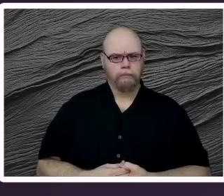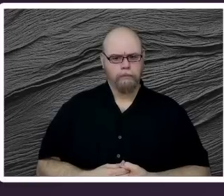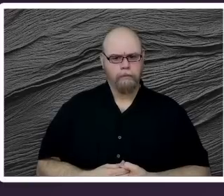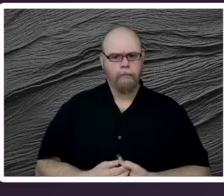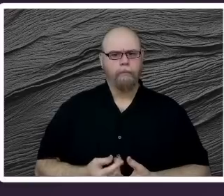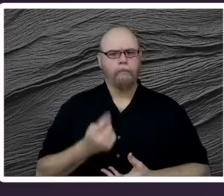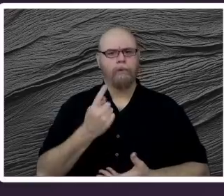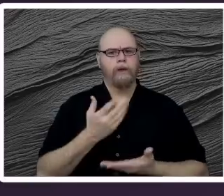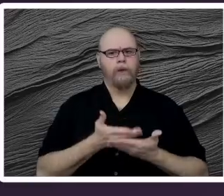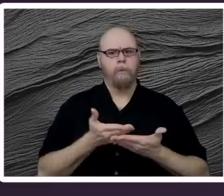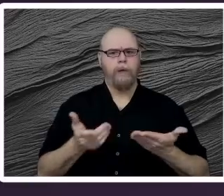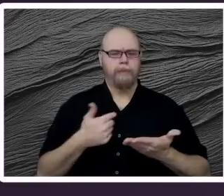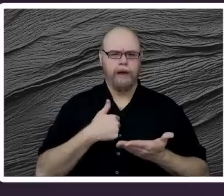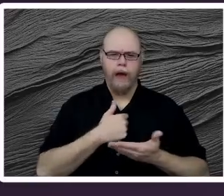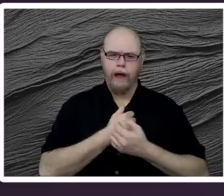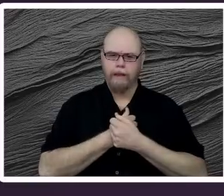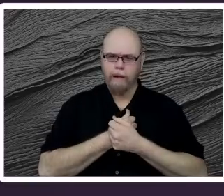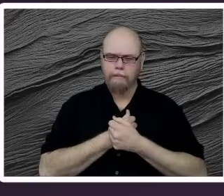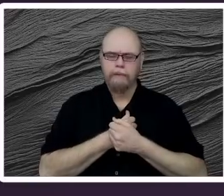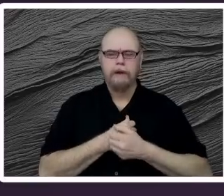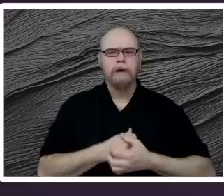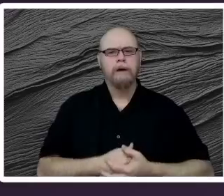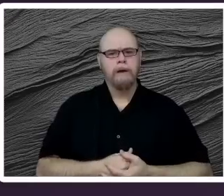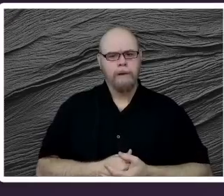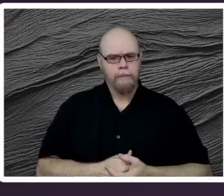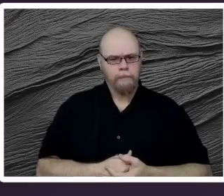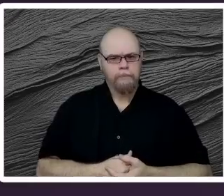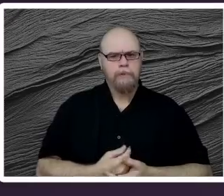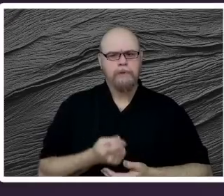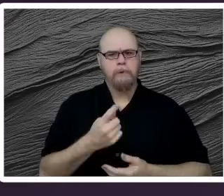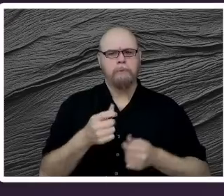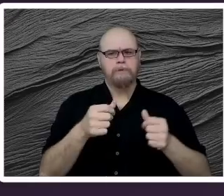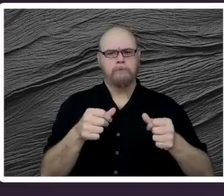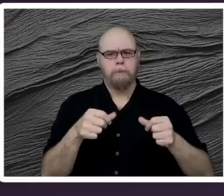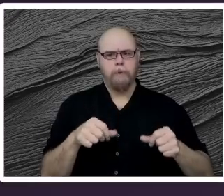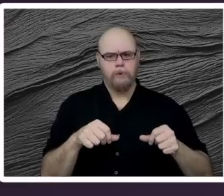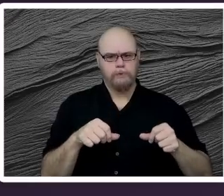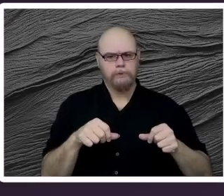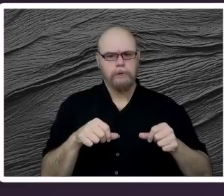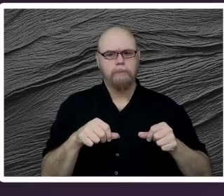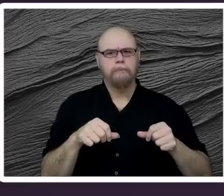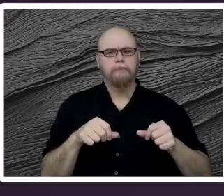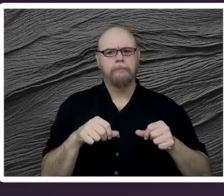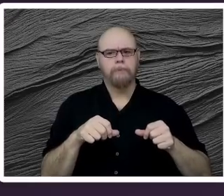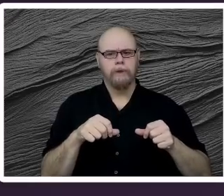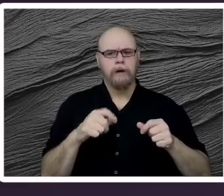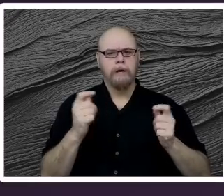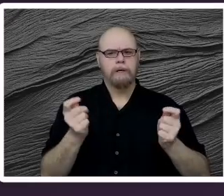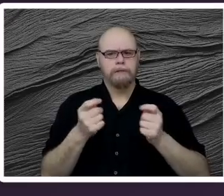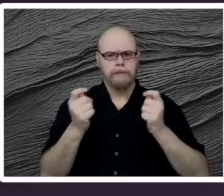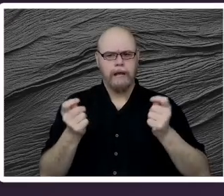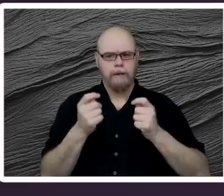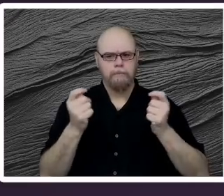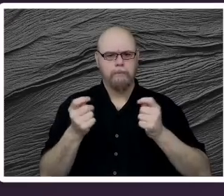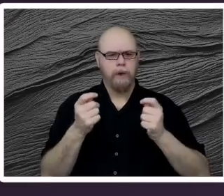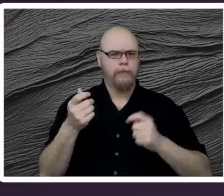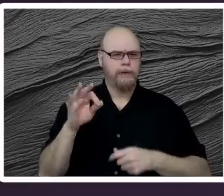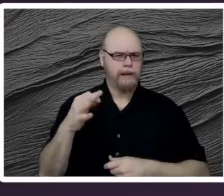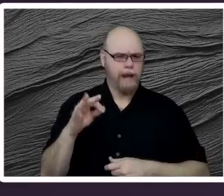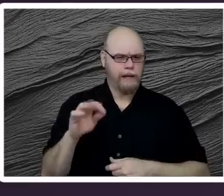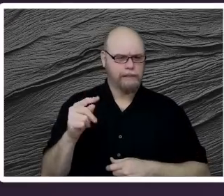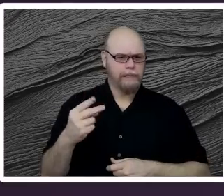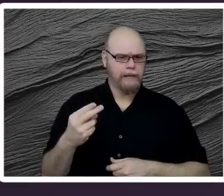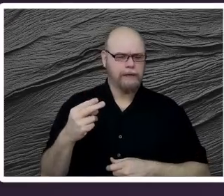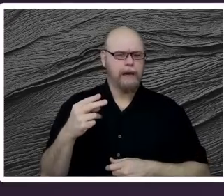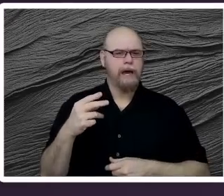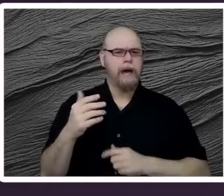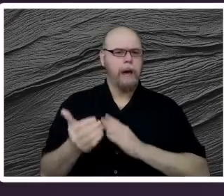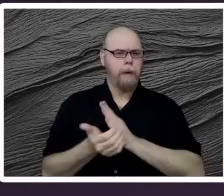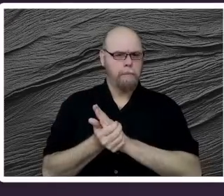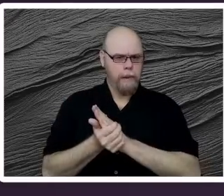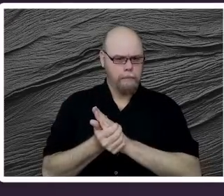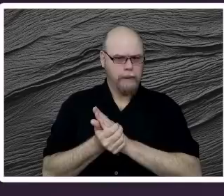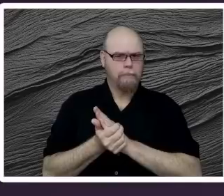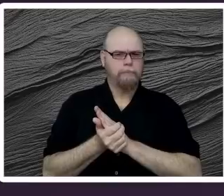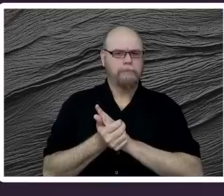was this poster commemorating the 19th Amendment -- the anniversary of the 19th Amendment and, one,